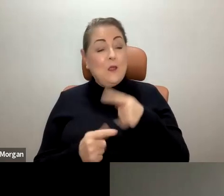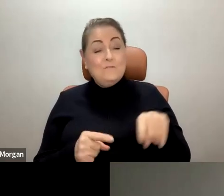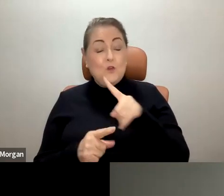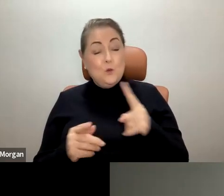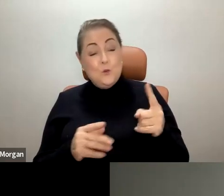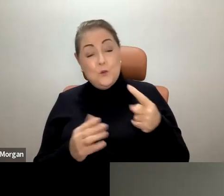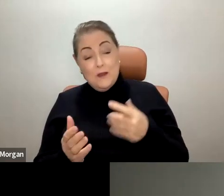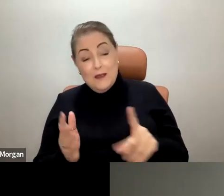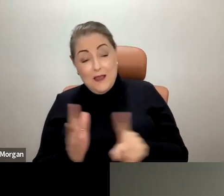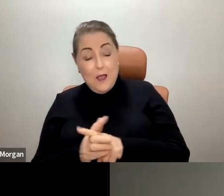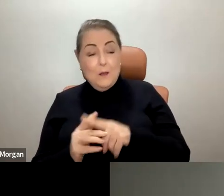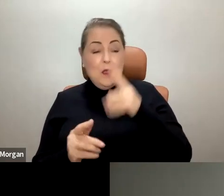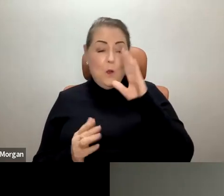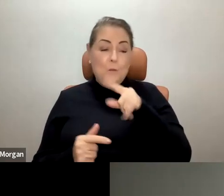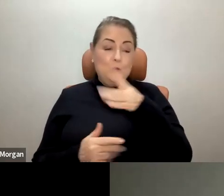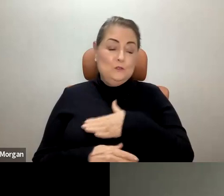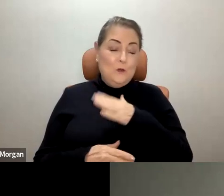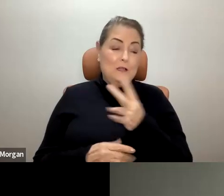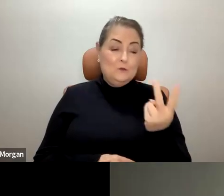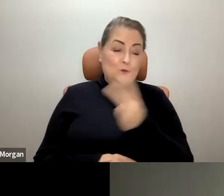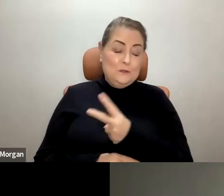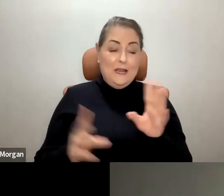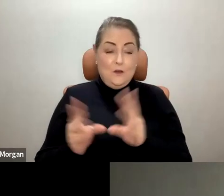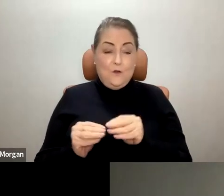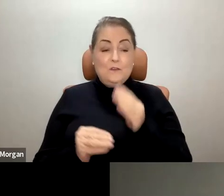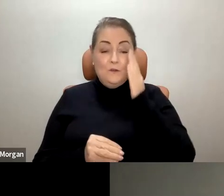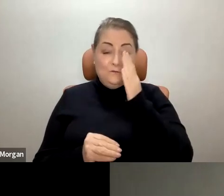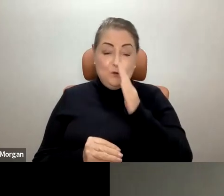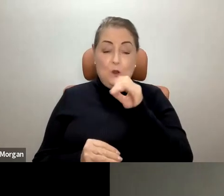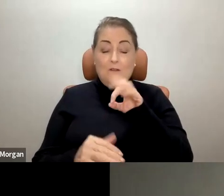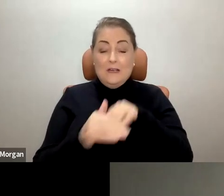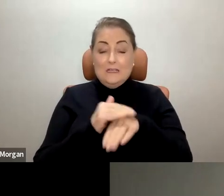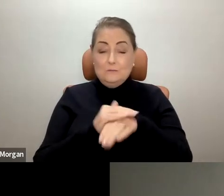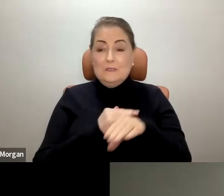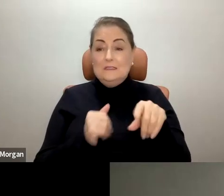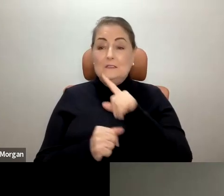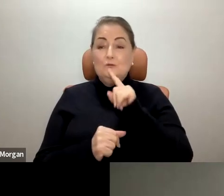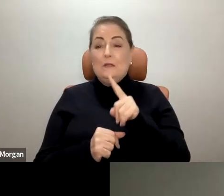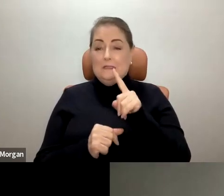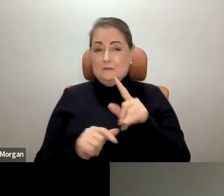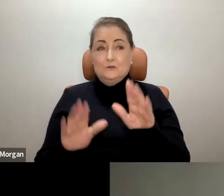you enjoyed our two day conference on the future of accessibility. And this is really just a great example of